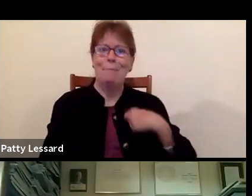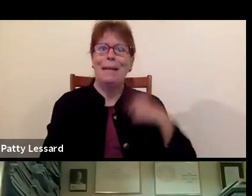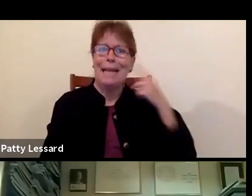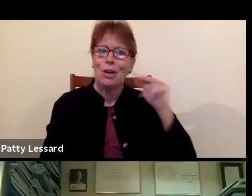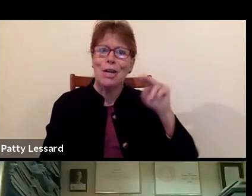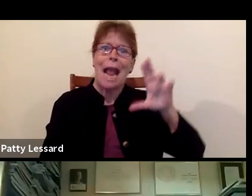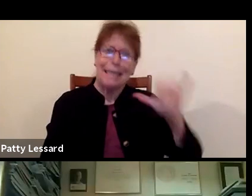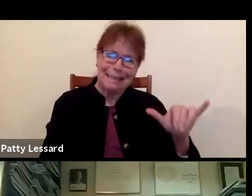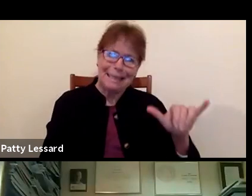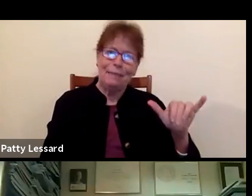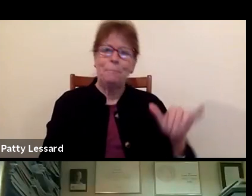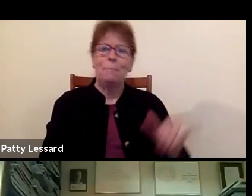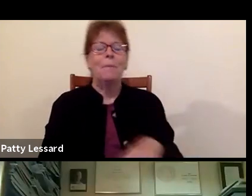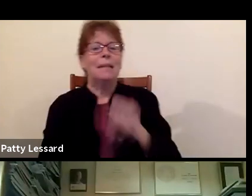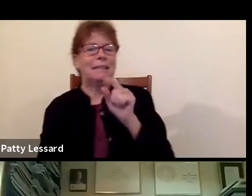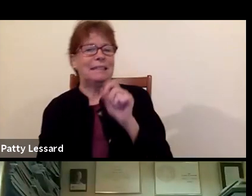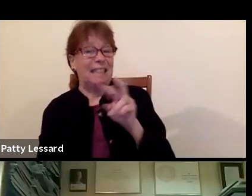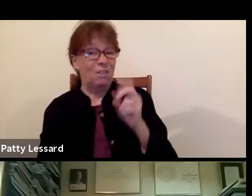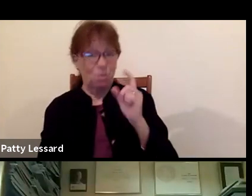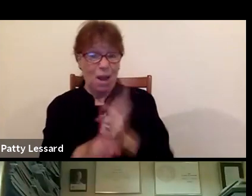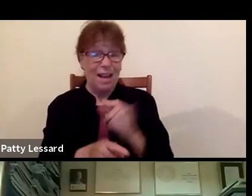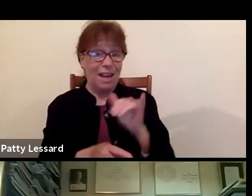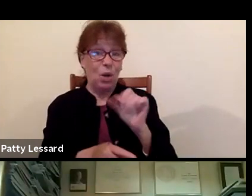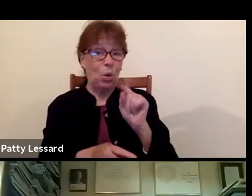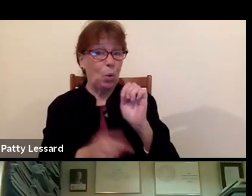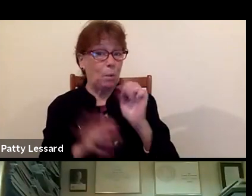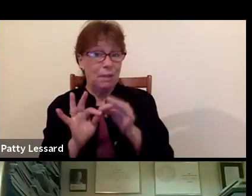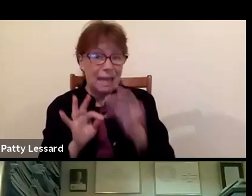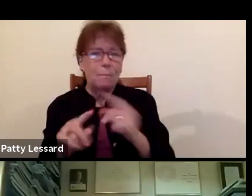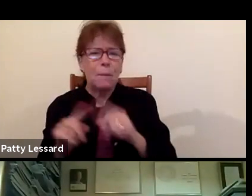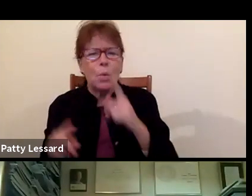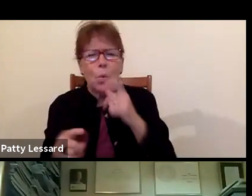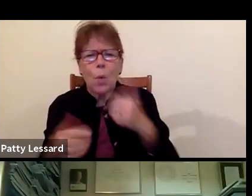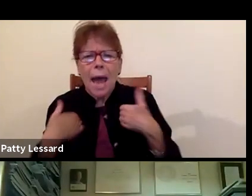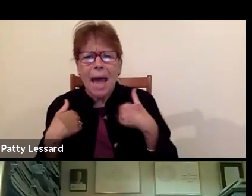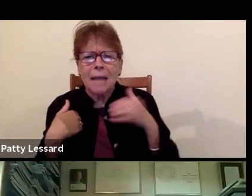Are ≫ Nancy: We're going to wait a few minutes because we had 66 registered.